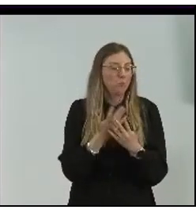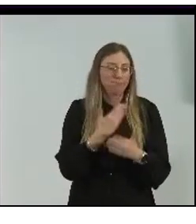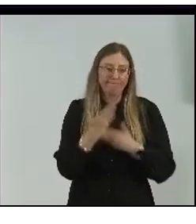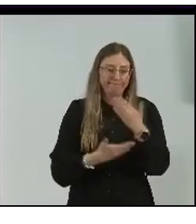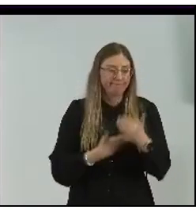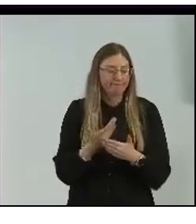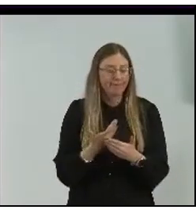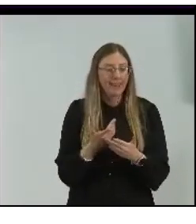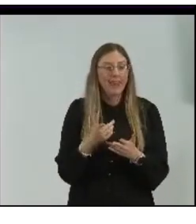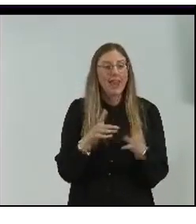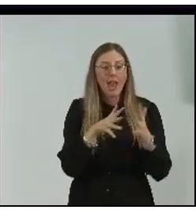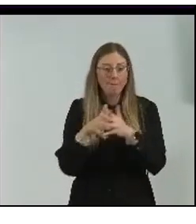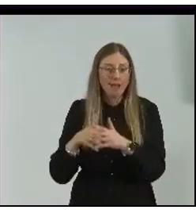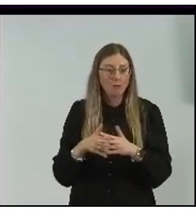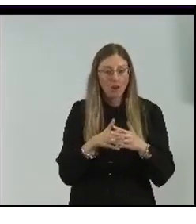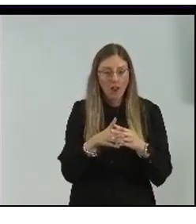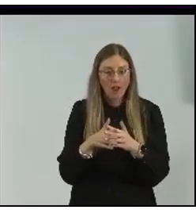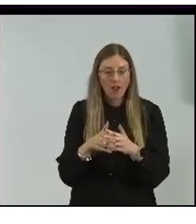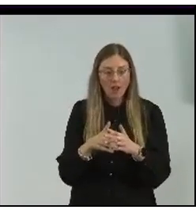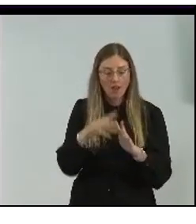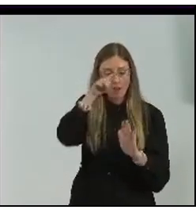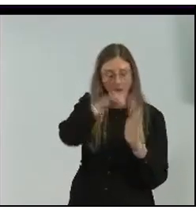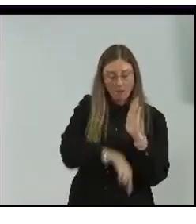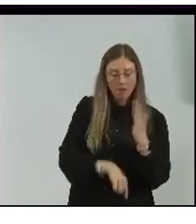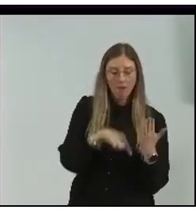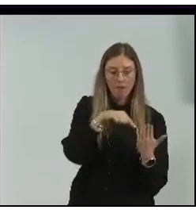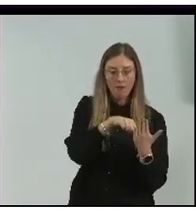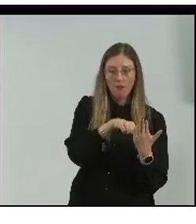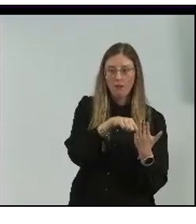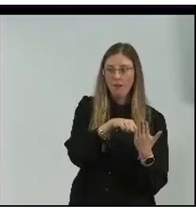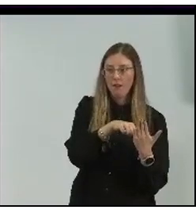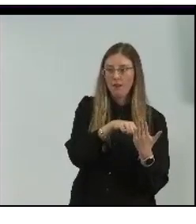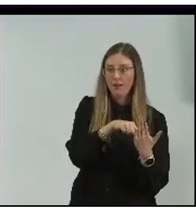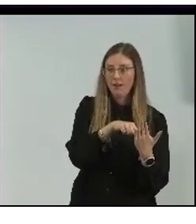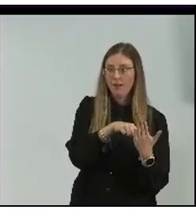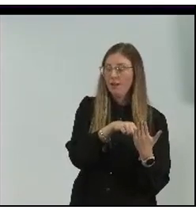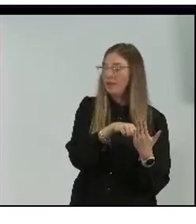you know, in the US we've seen that litigation has gotten, you know, the horse out of the barn.